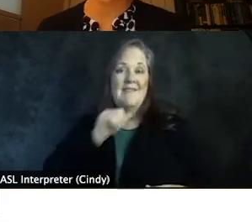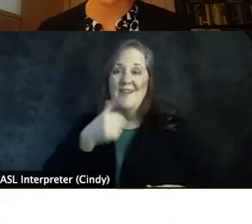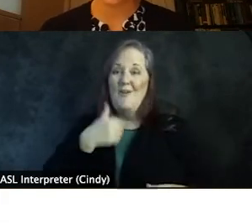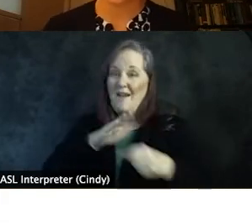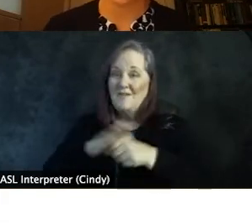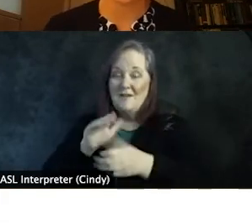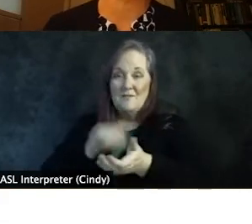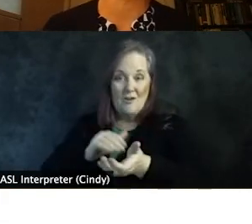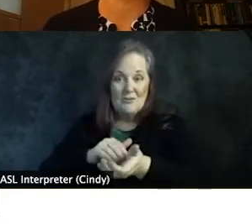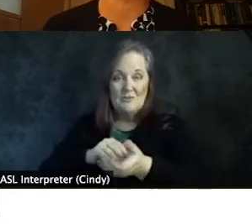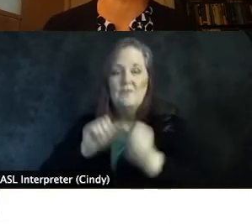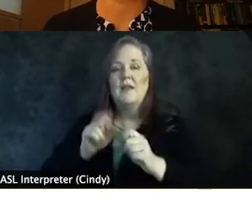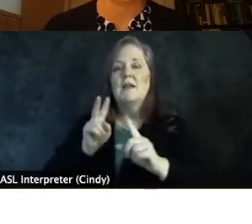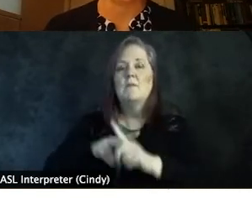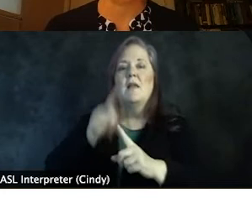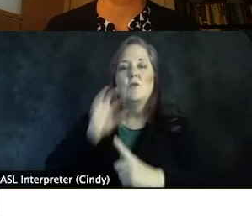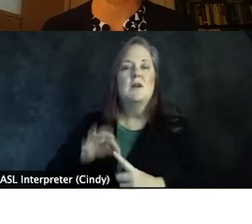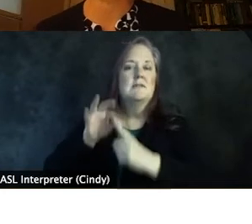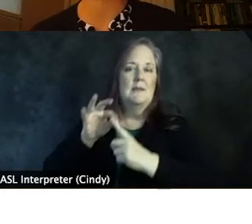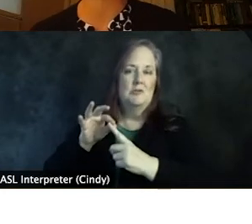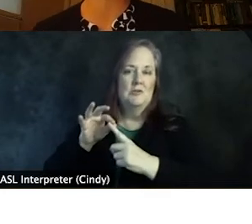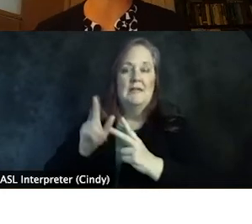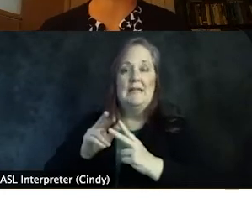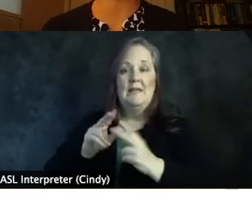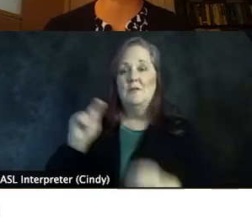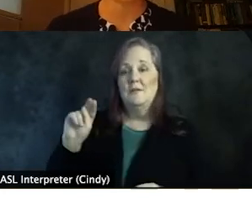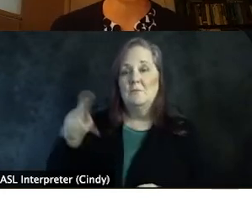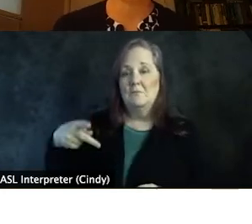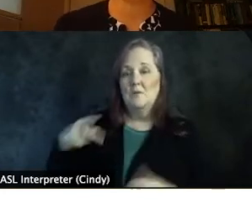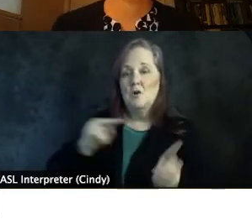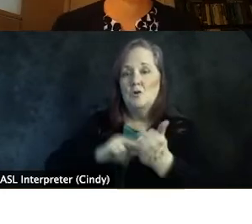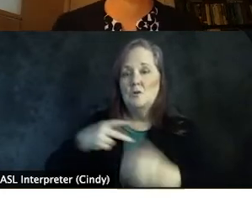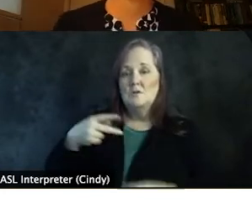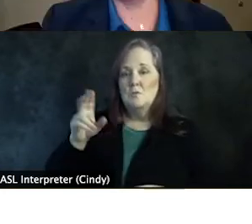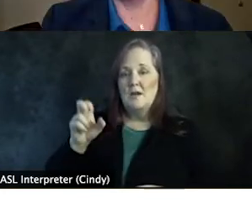of millions of dollars annually. Thank you.